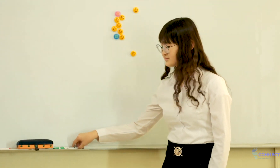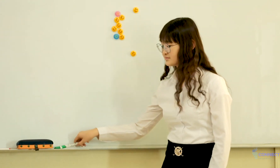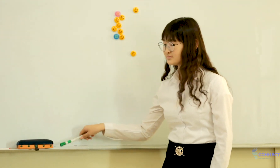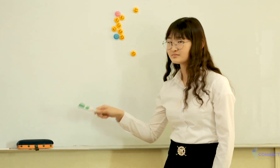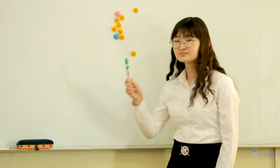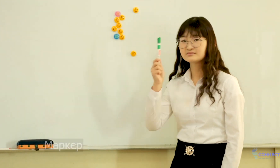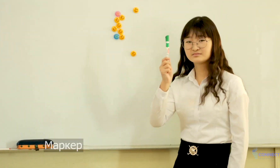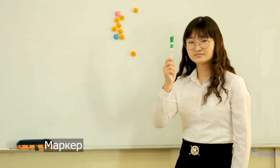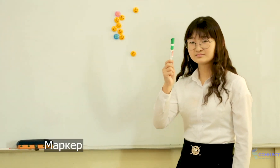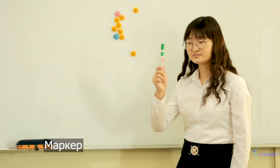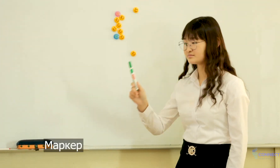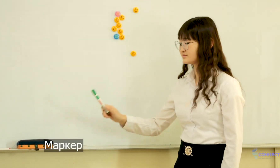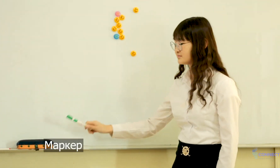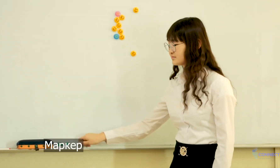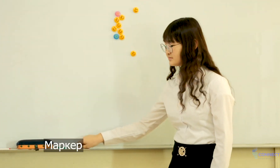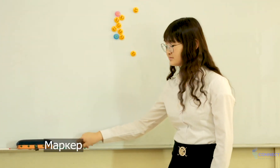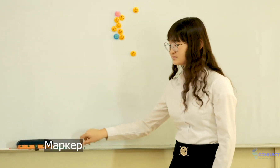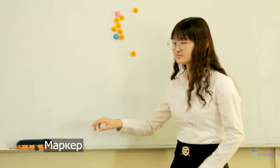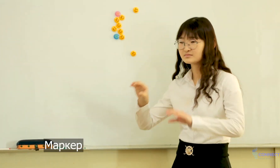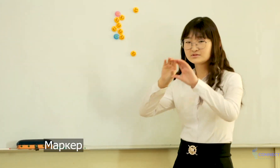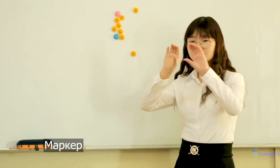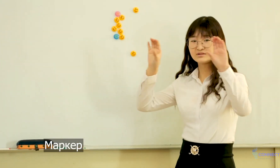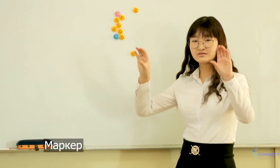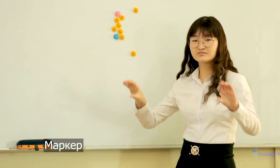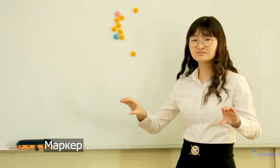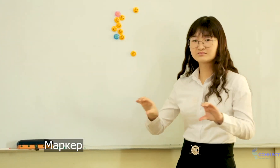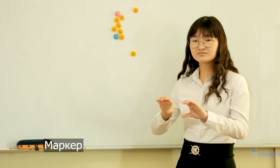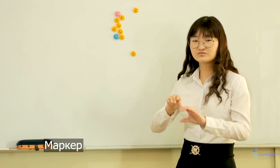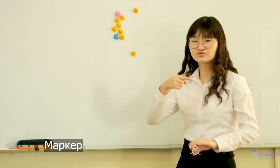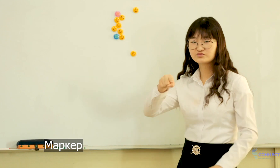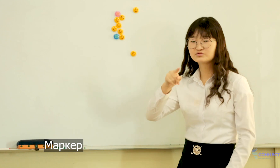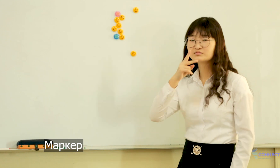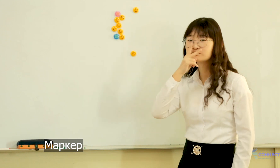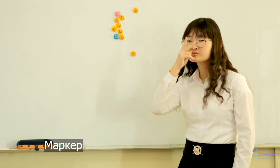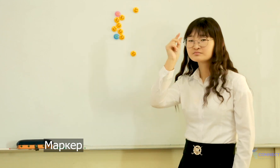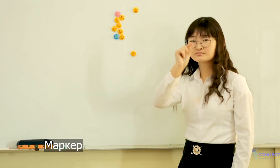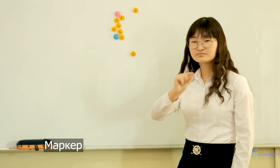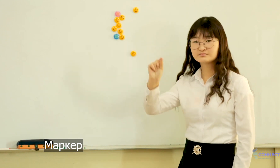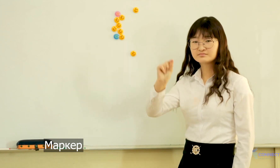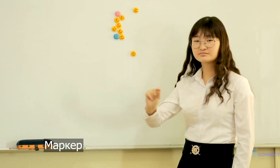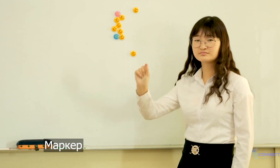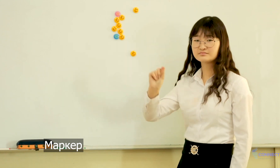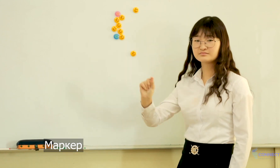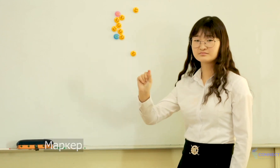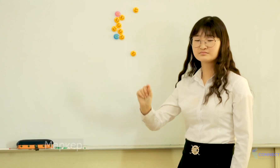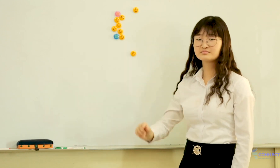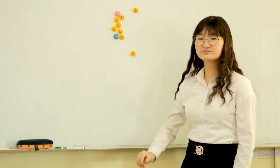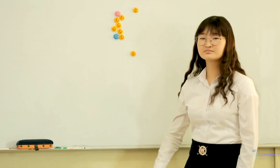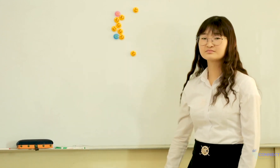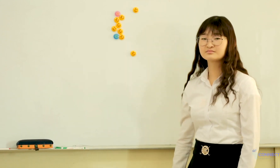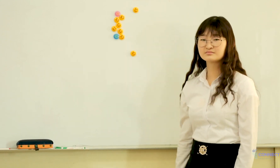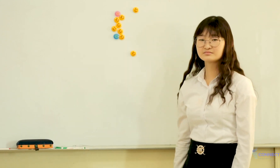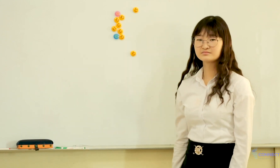Marker